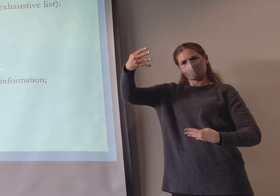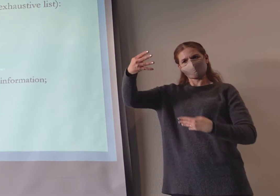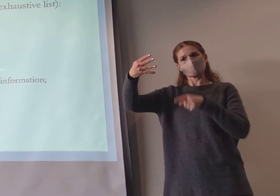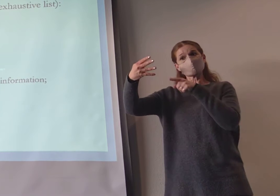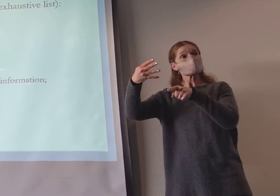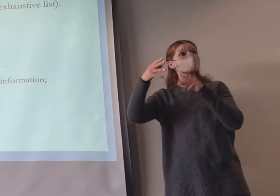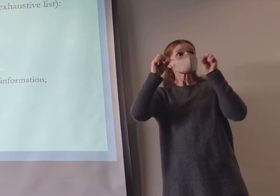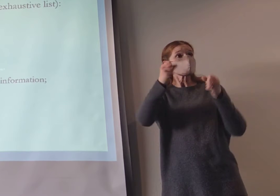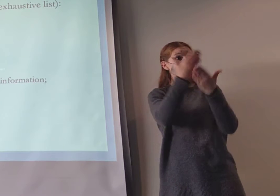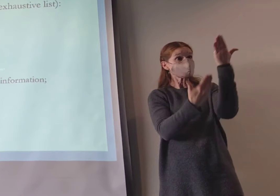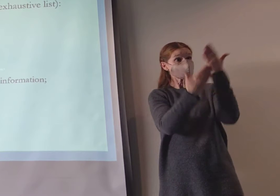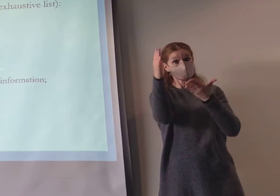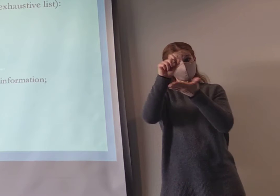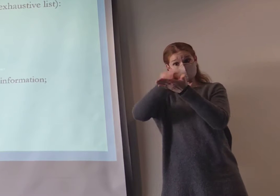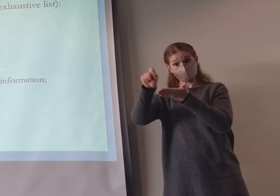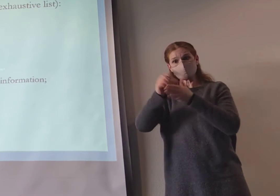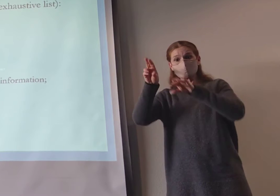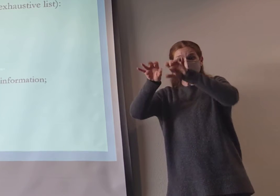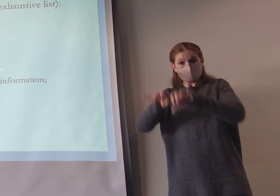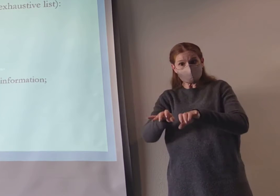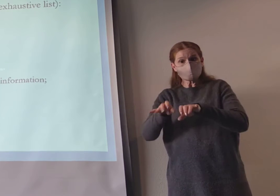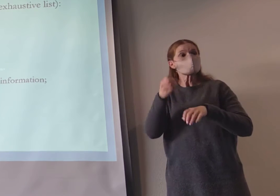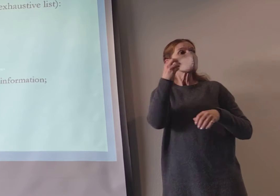they can be oral or verbal.